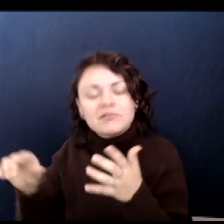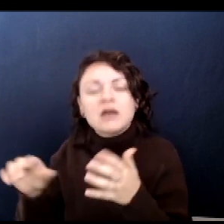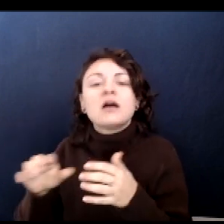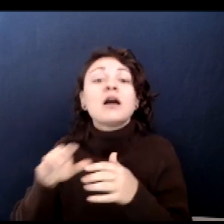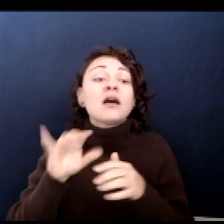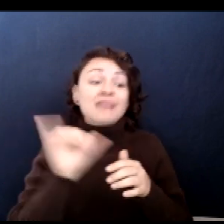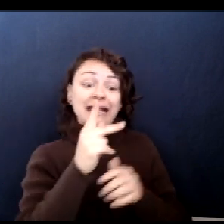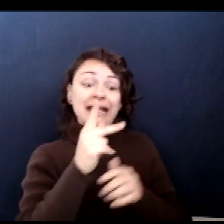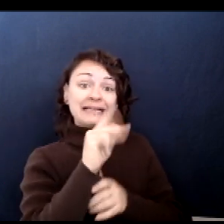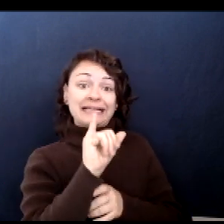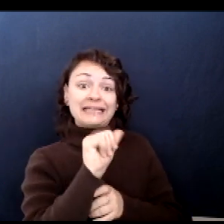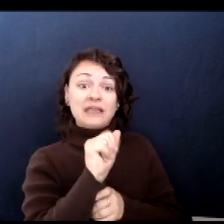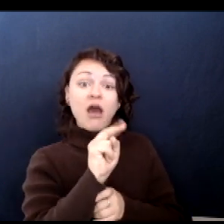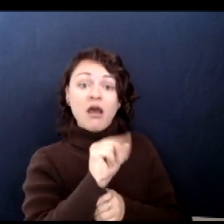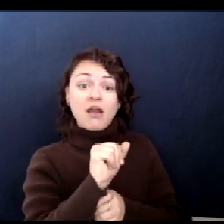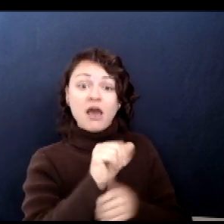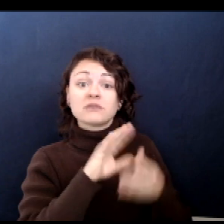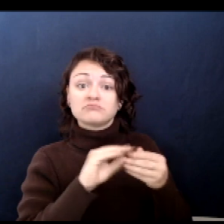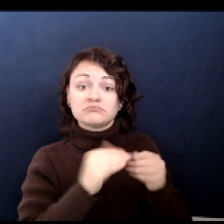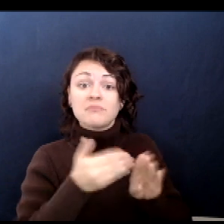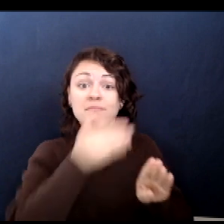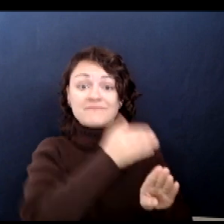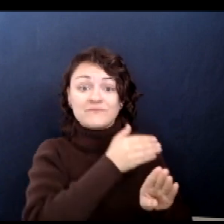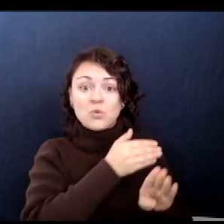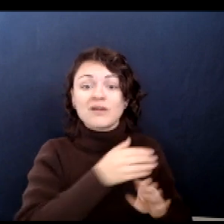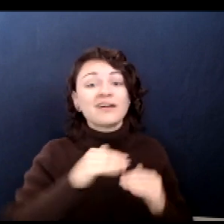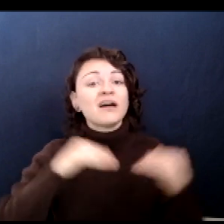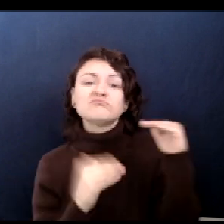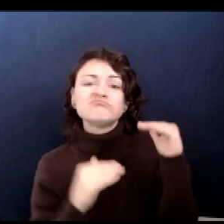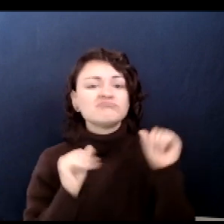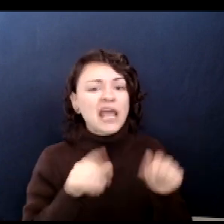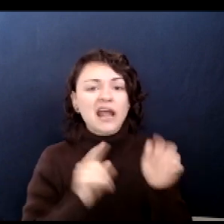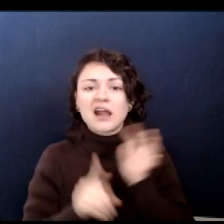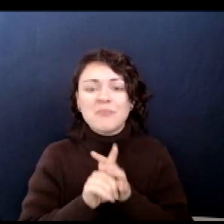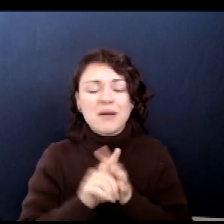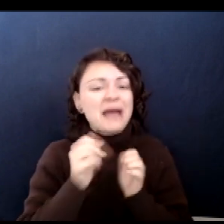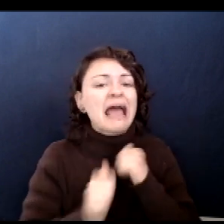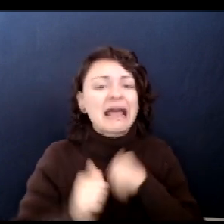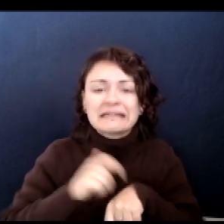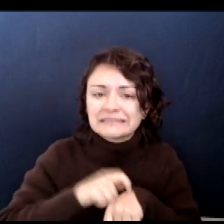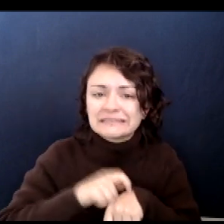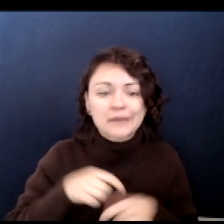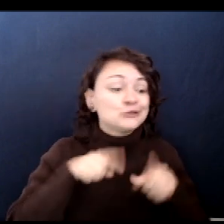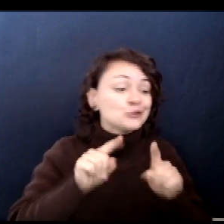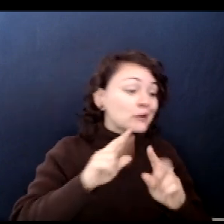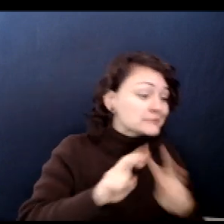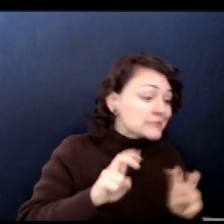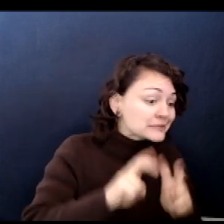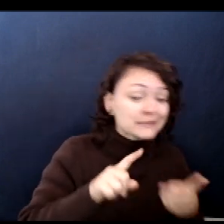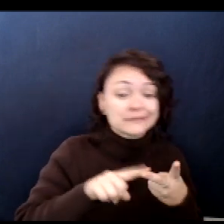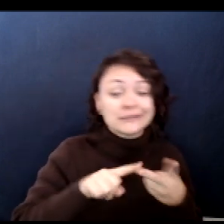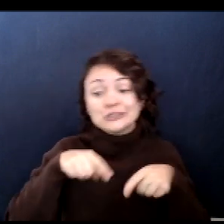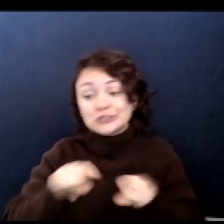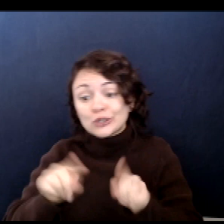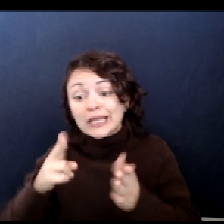disparities may arise at any point in a process, right? In the assessment process, enrollment and utilization.